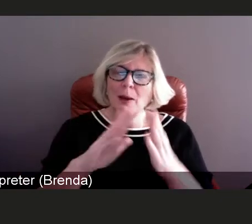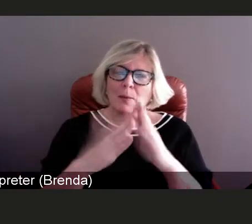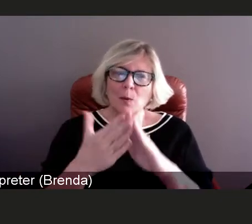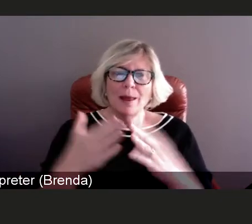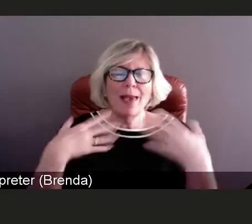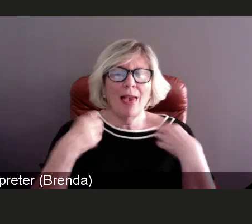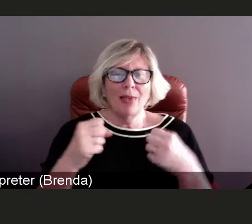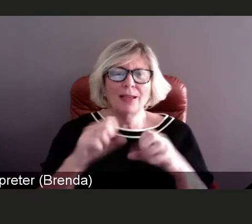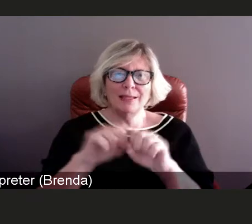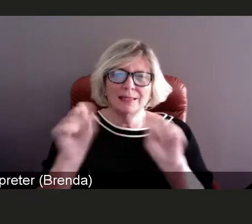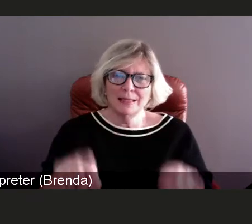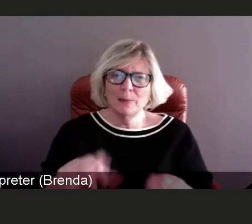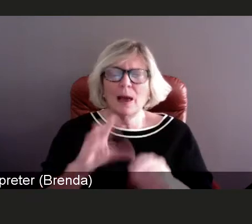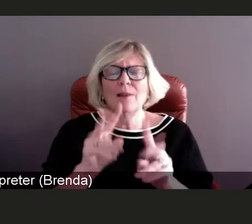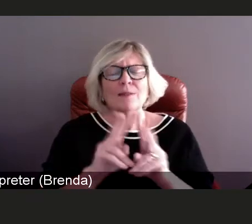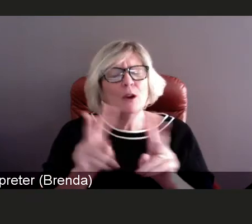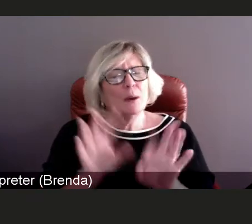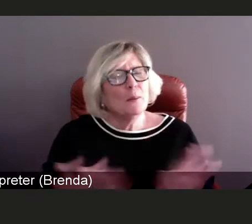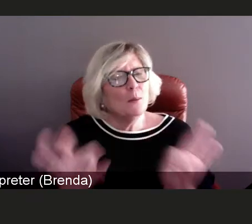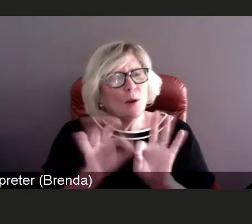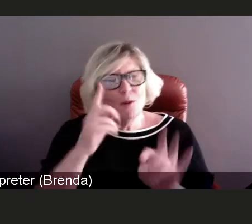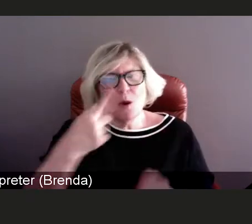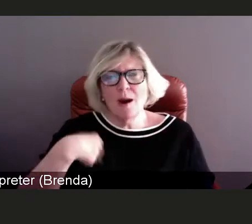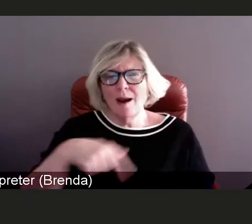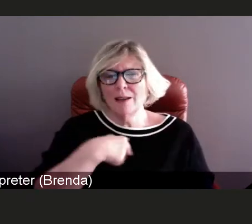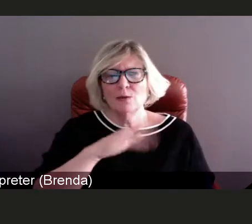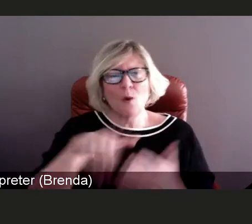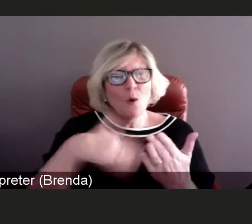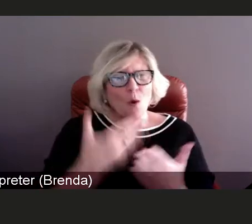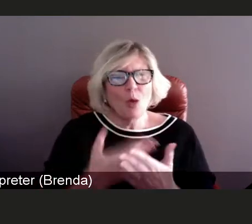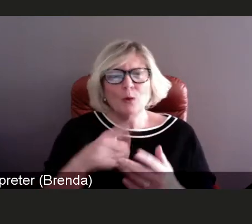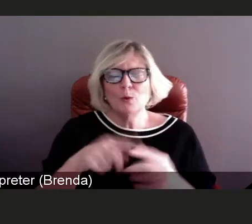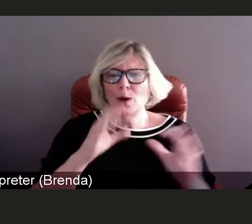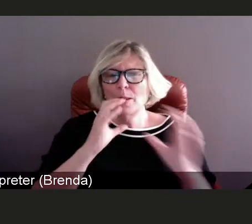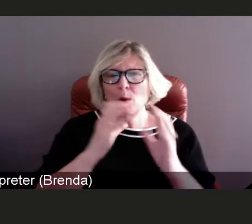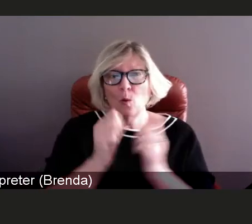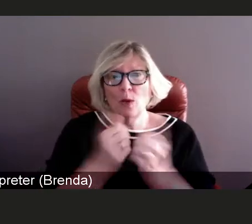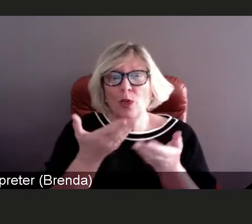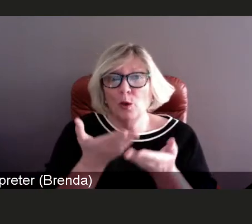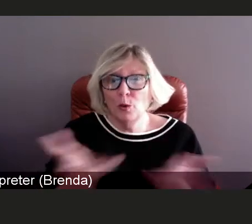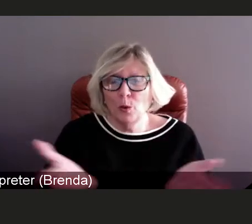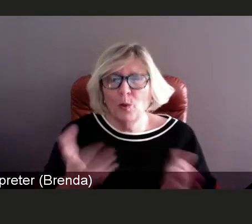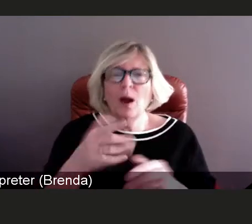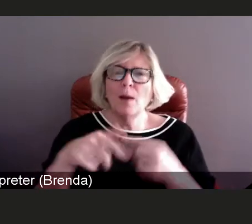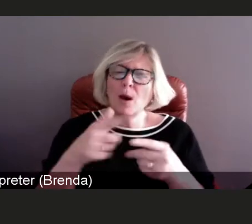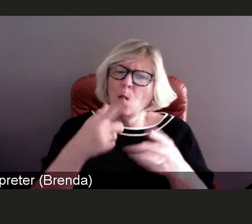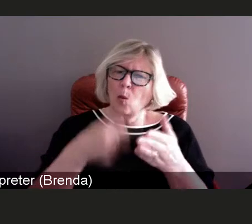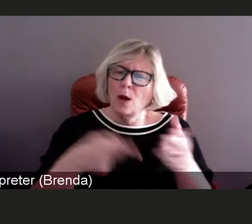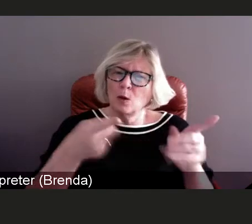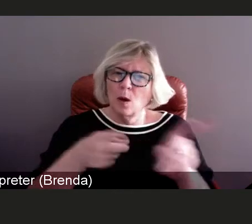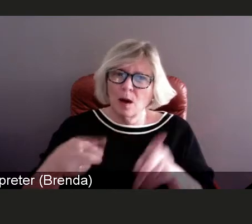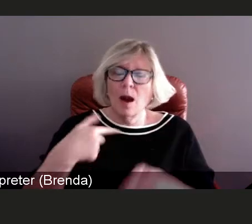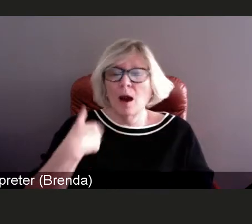And it is so important for us to always communicate with you about what is going on. I know that for all of you